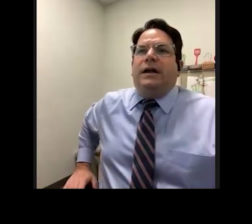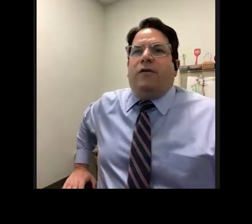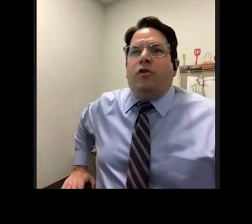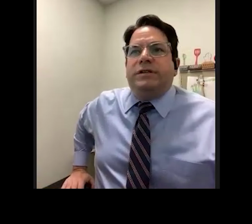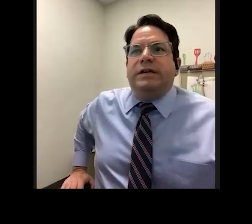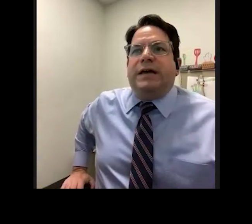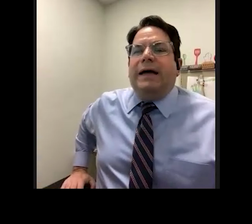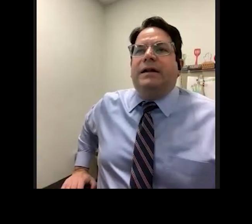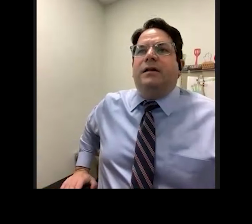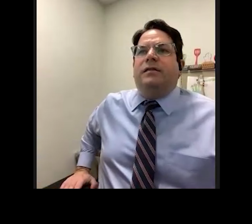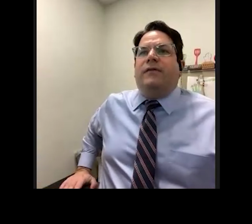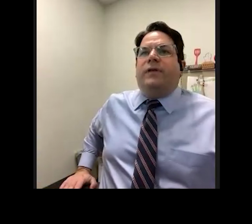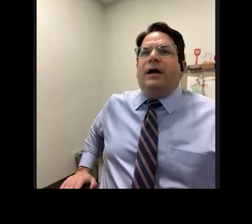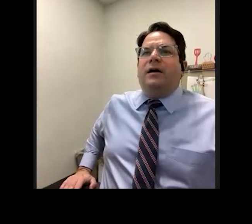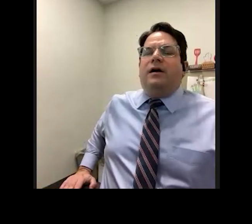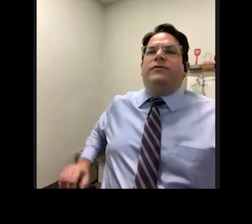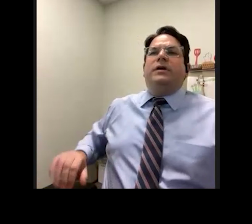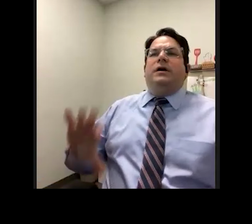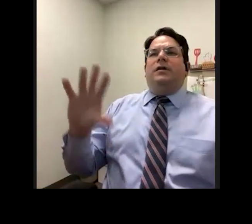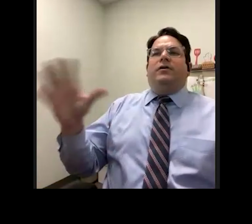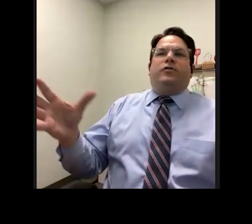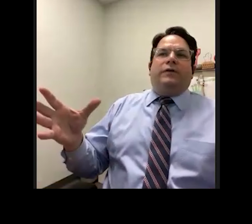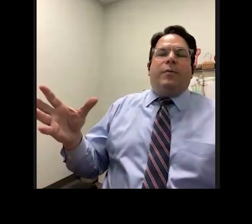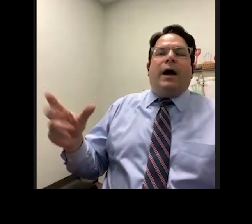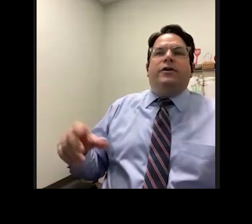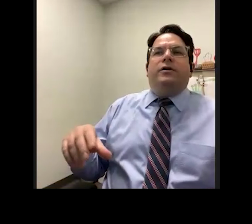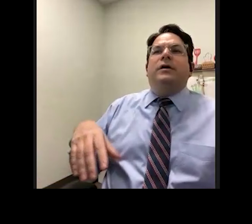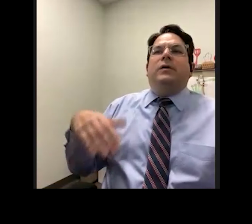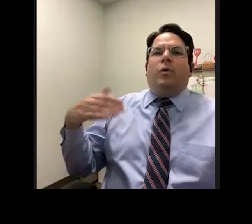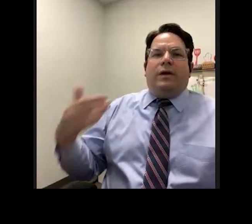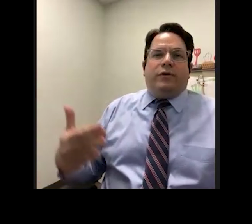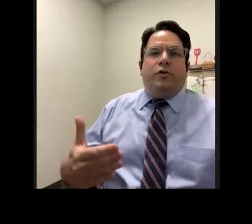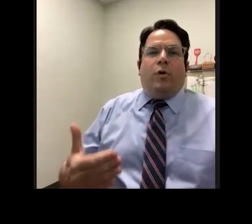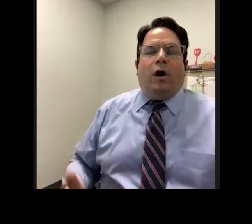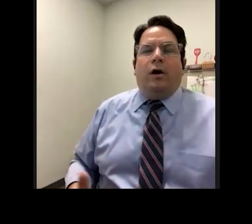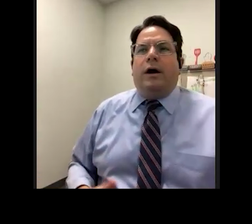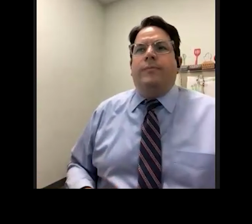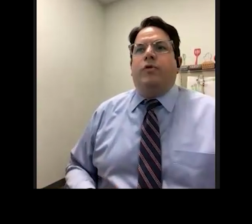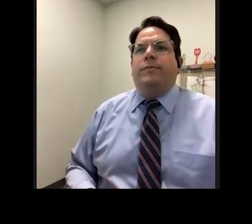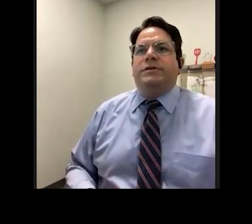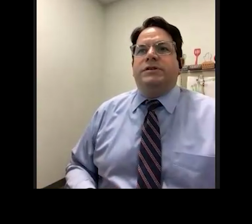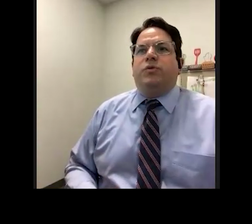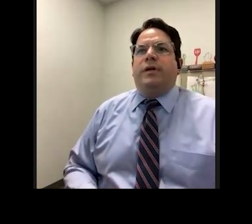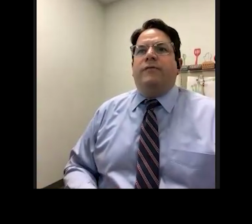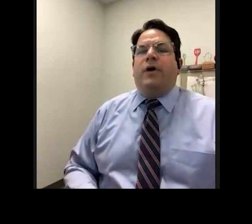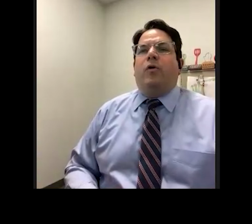This site, of course, is identitytheft.gov. Another great reminder, whenever you are doing business with